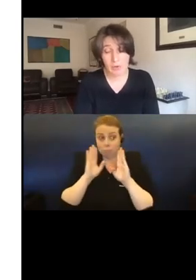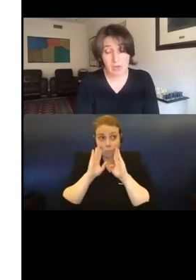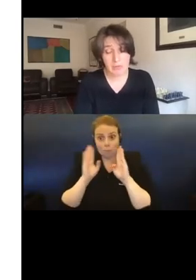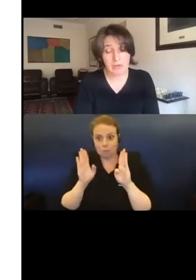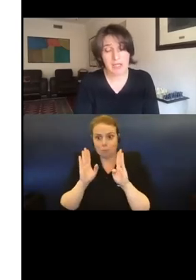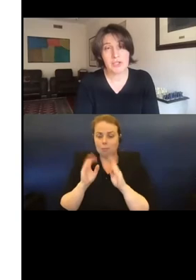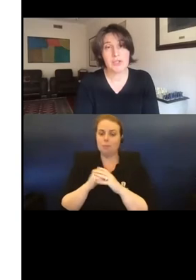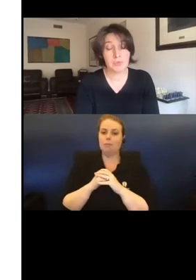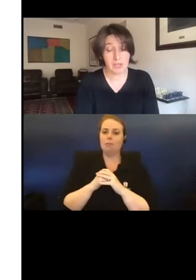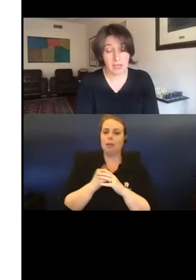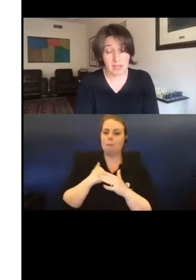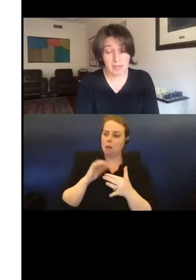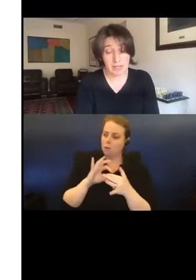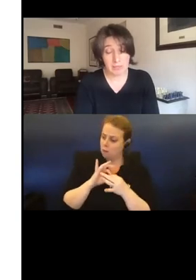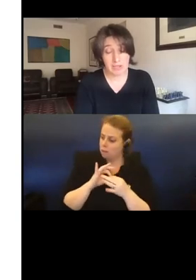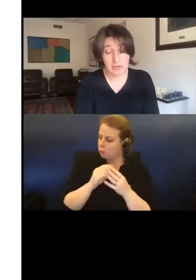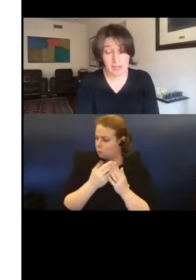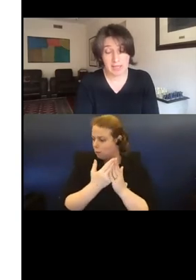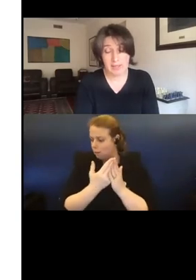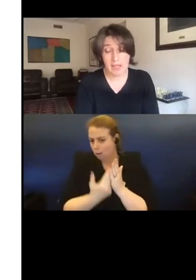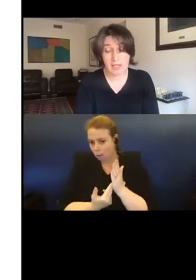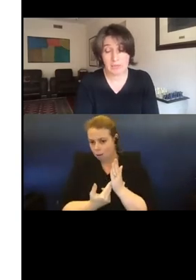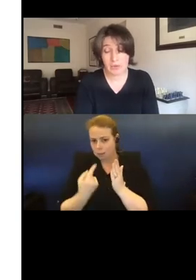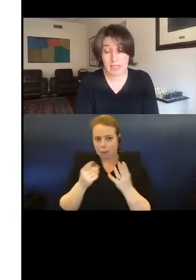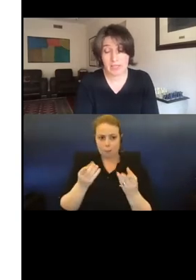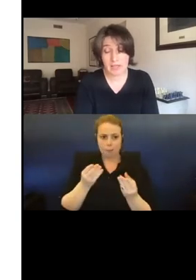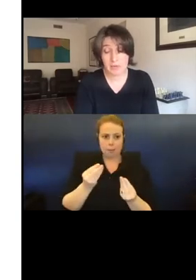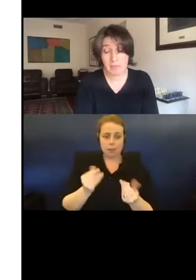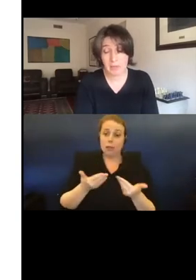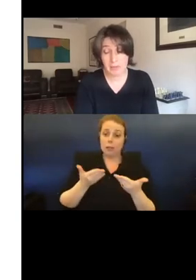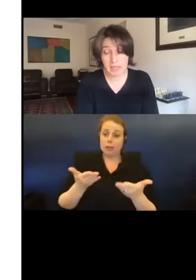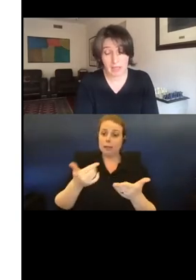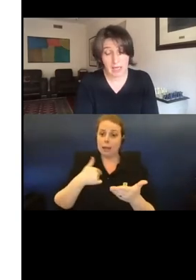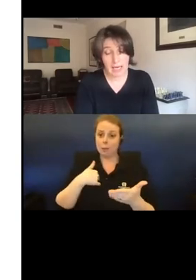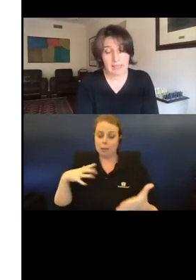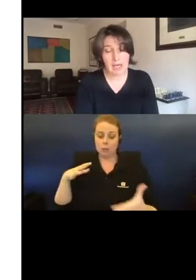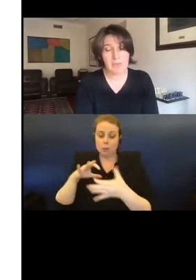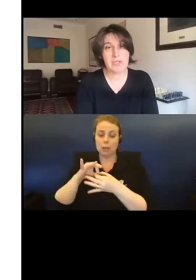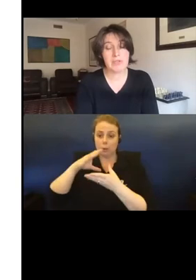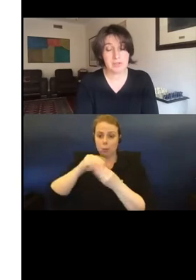my relationship with art and material has allowed me to reconnect with memory and how materials of